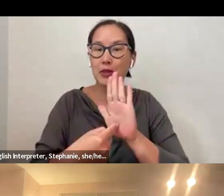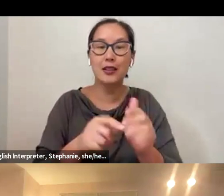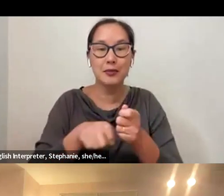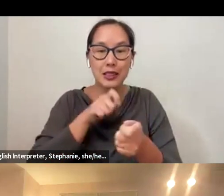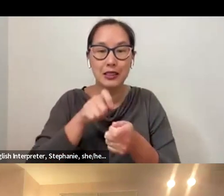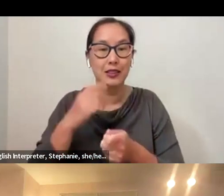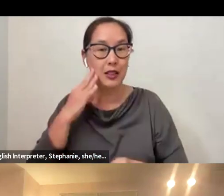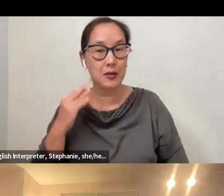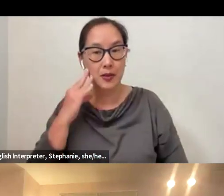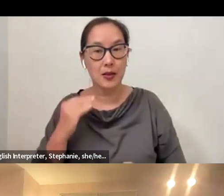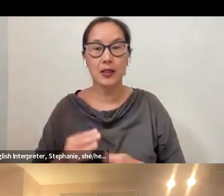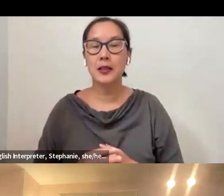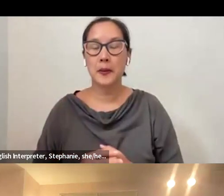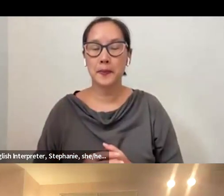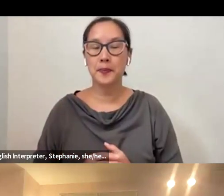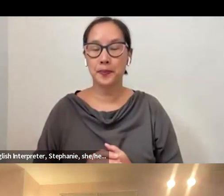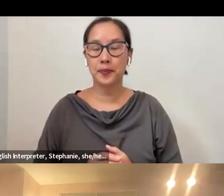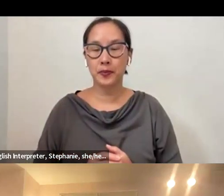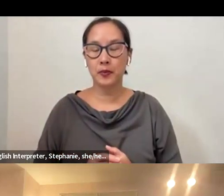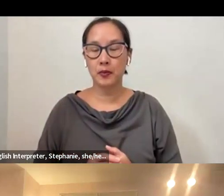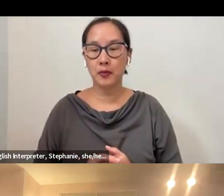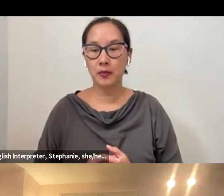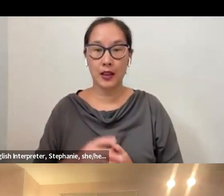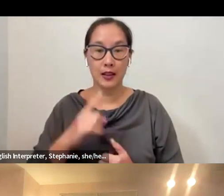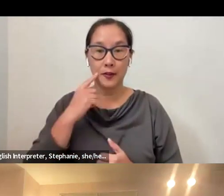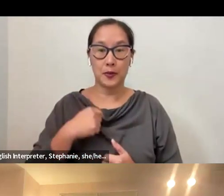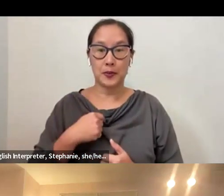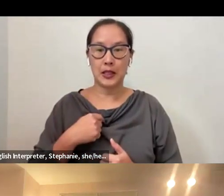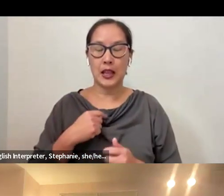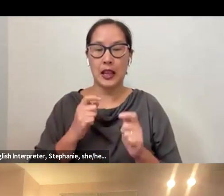And, I feel like for me, the editing room was like,